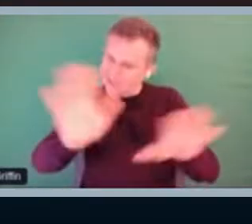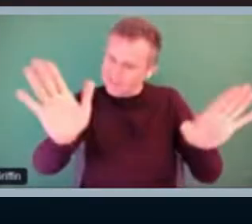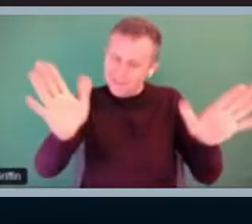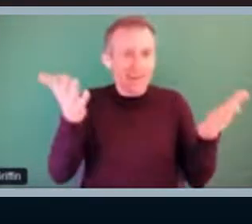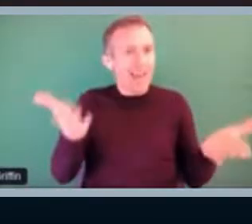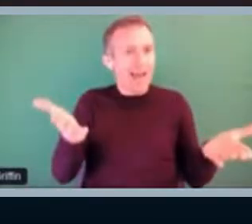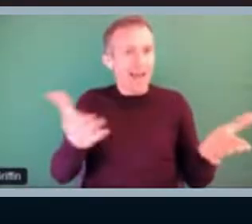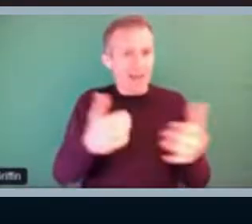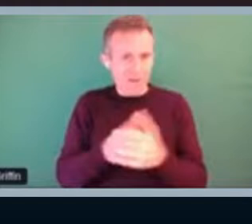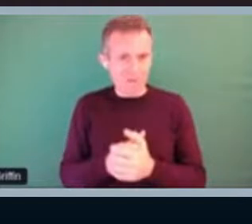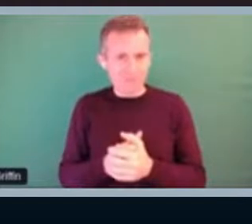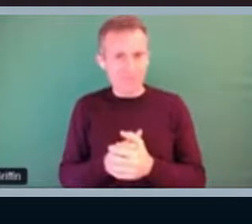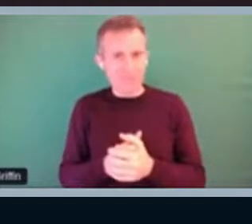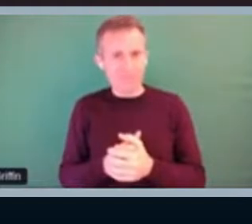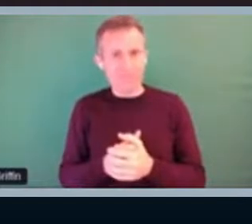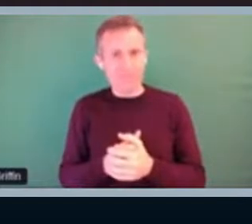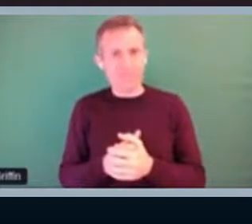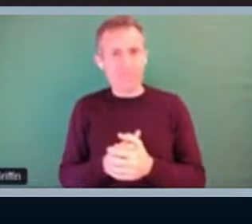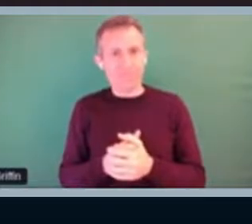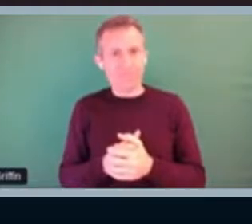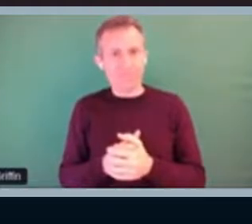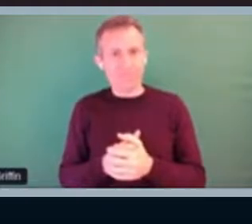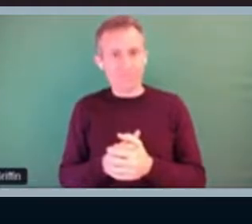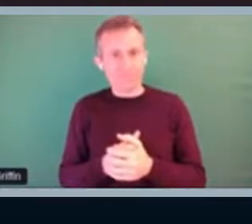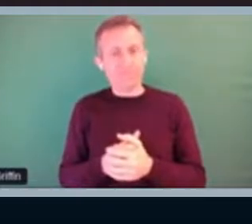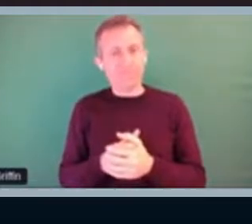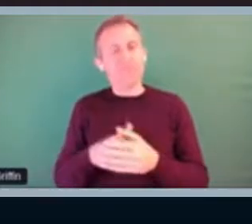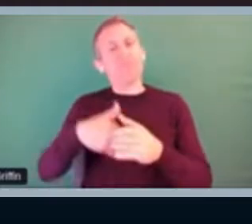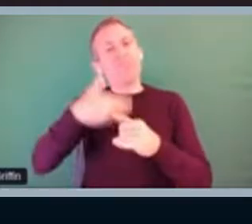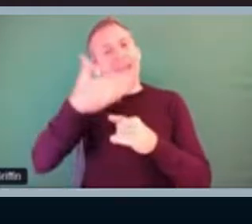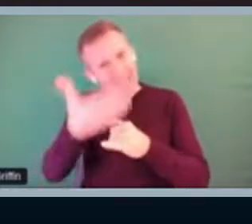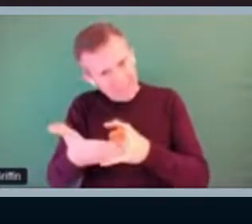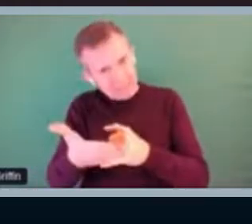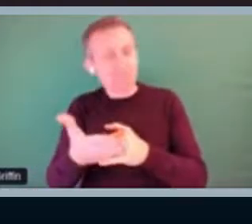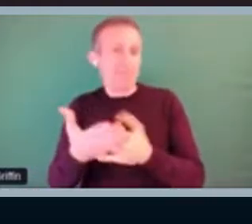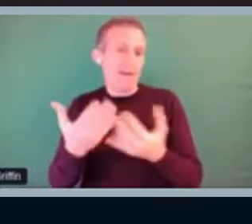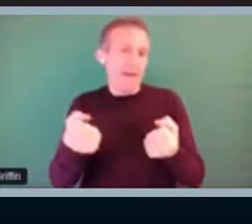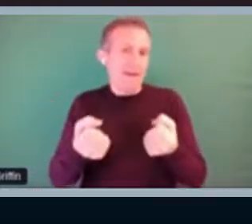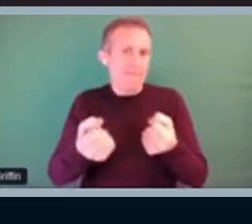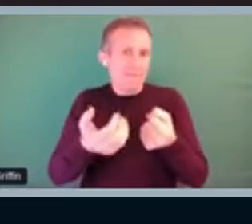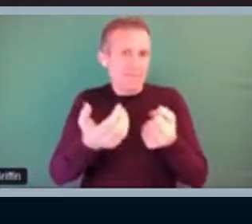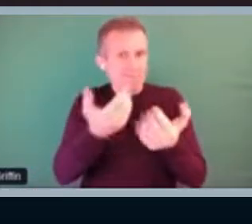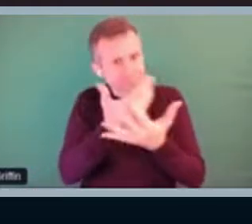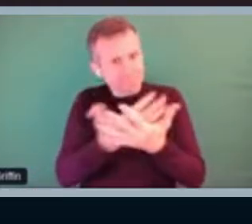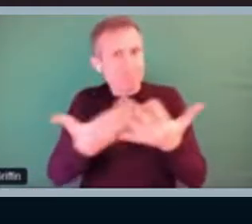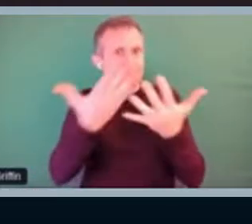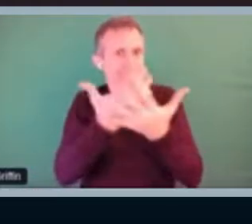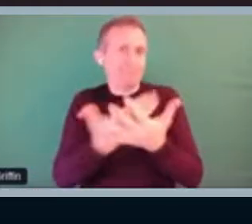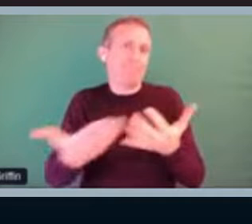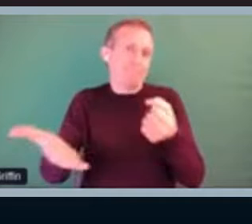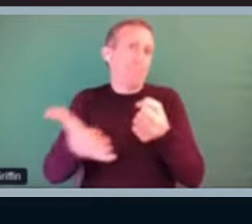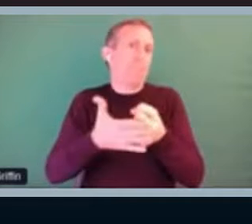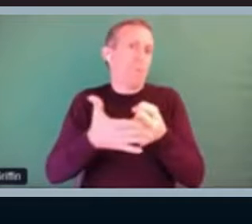a “quick fire” run-through of other resources I recommend,